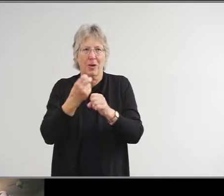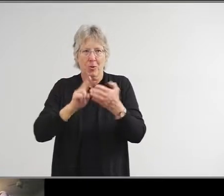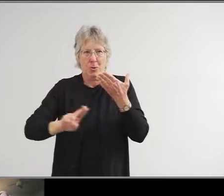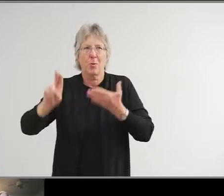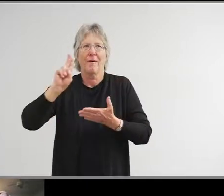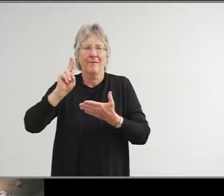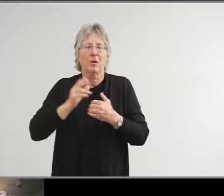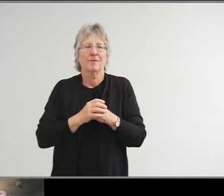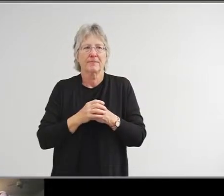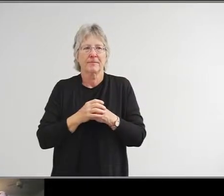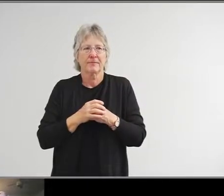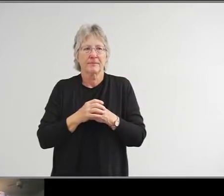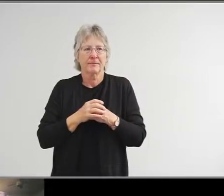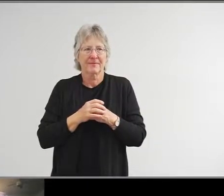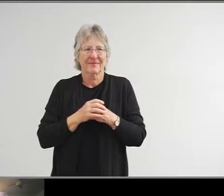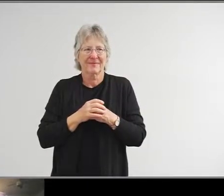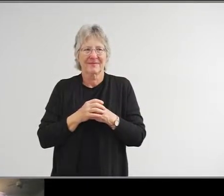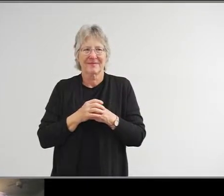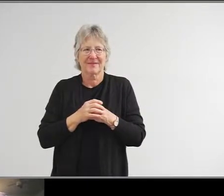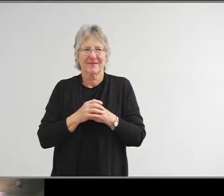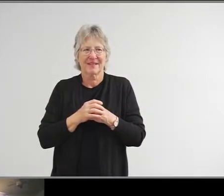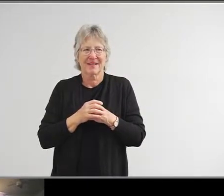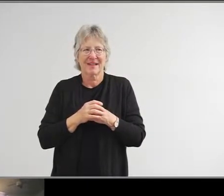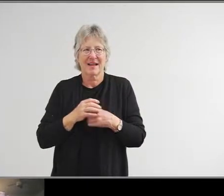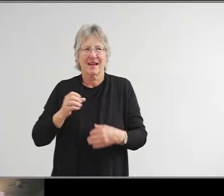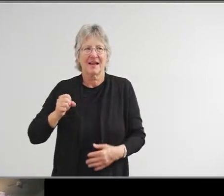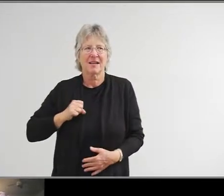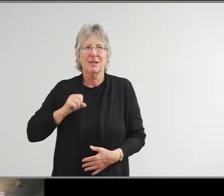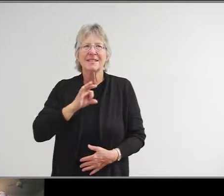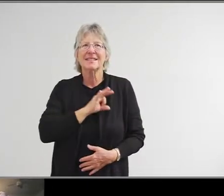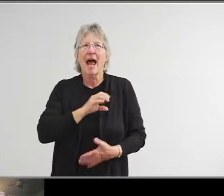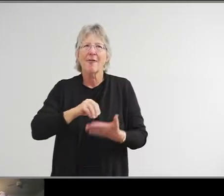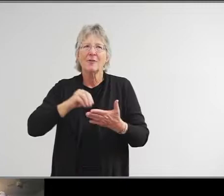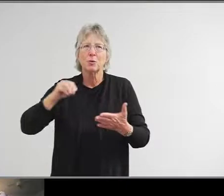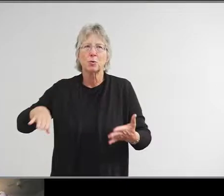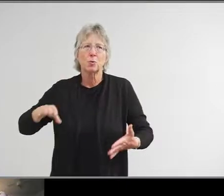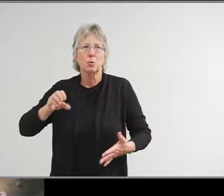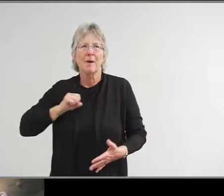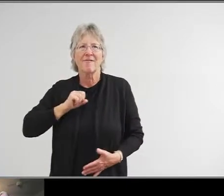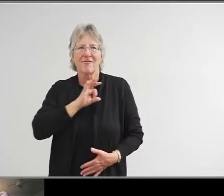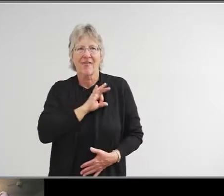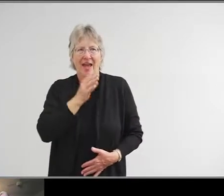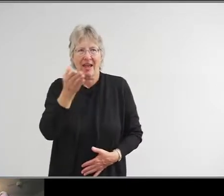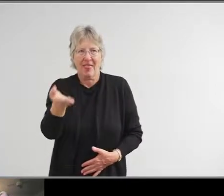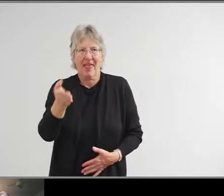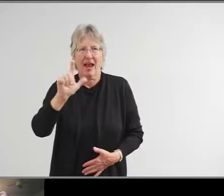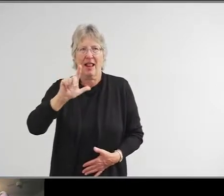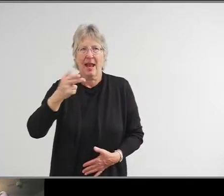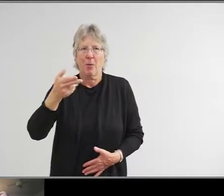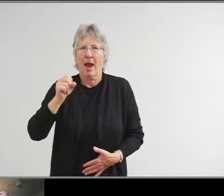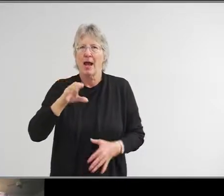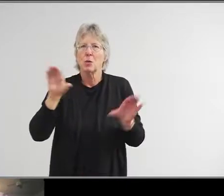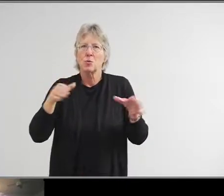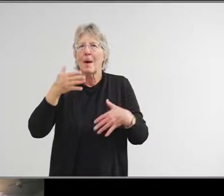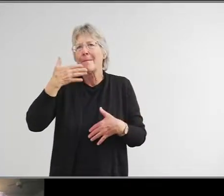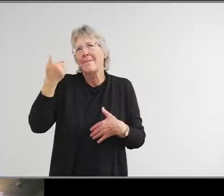The staff, student and faculty at Lakewood are doing the best they can to keep students engaged